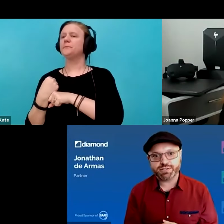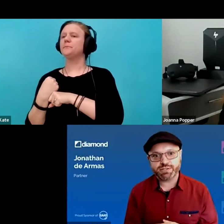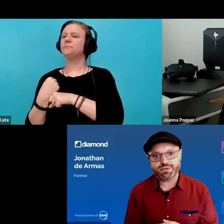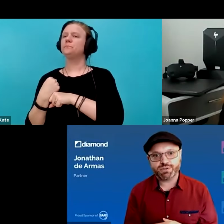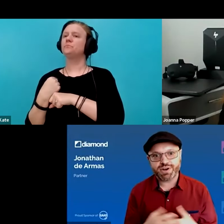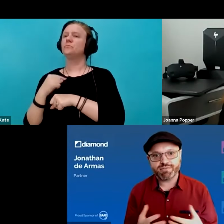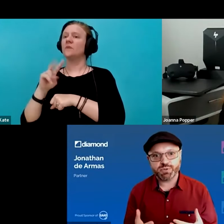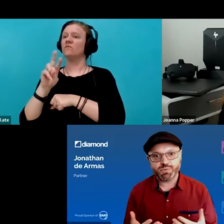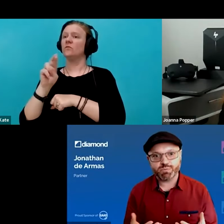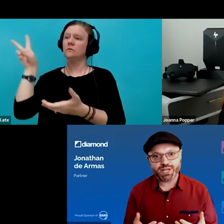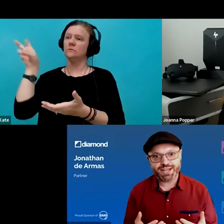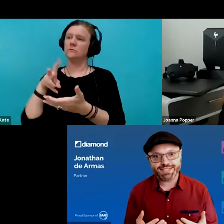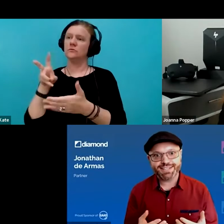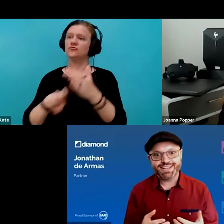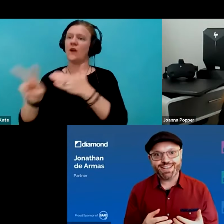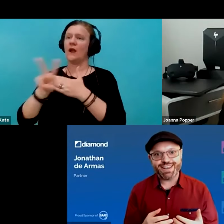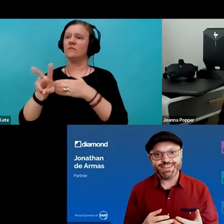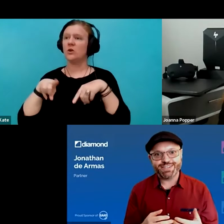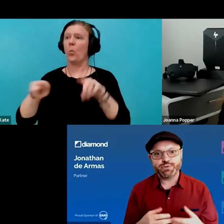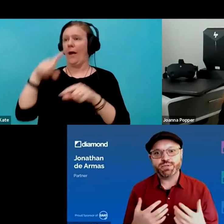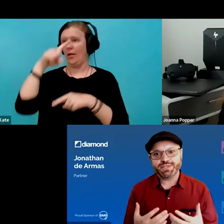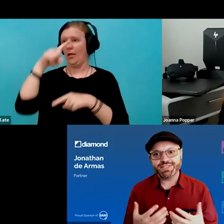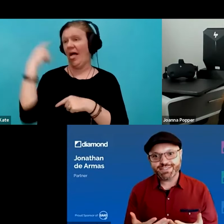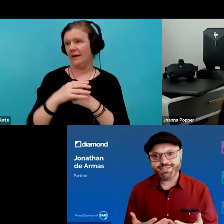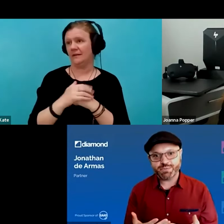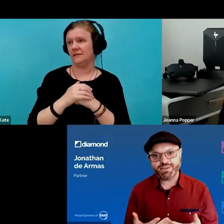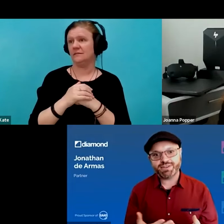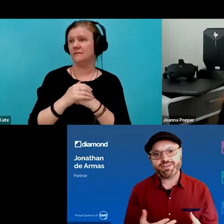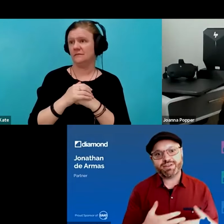that's called traveling while black and it was intended to be a